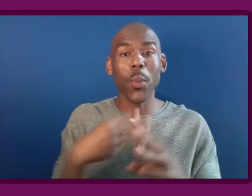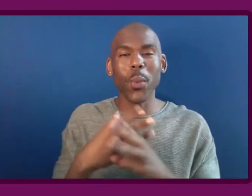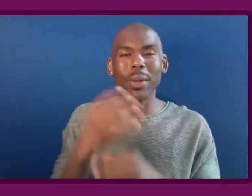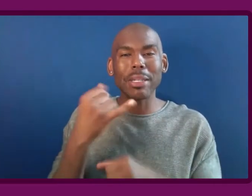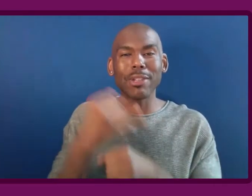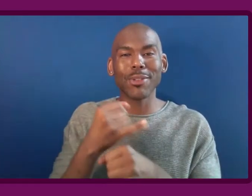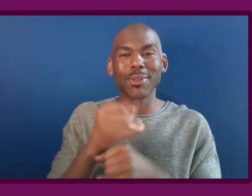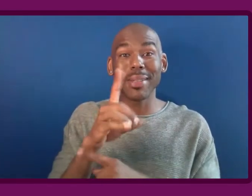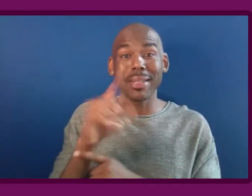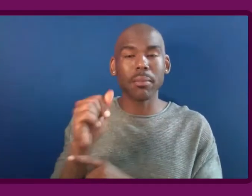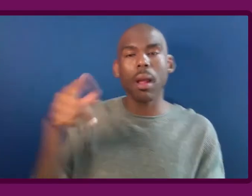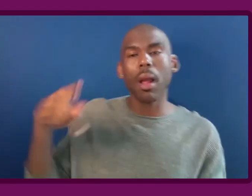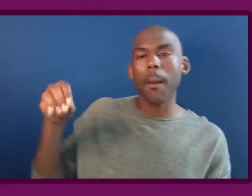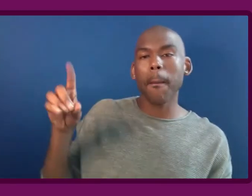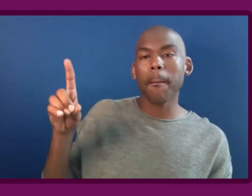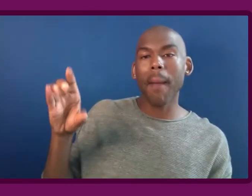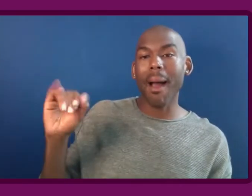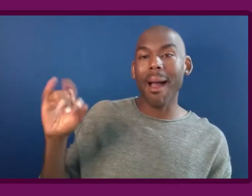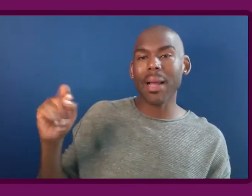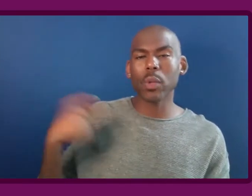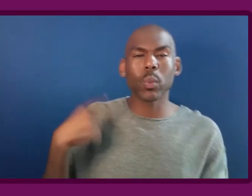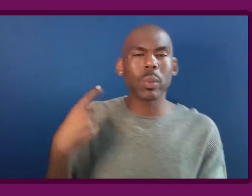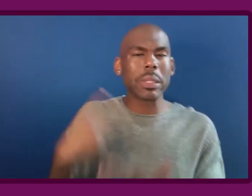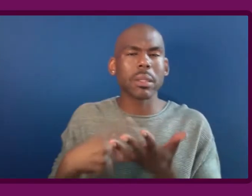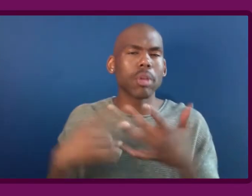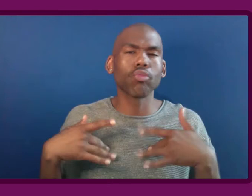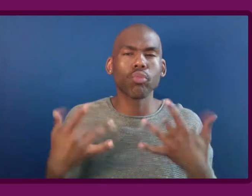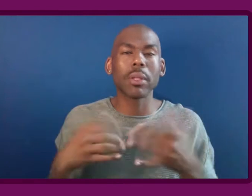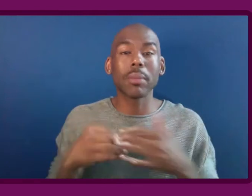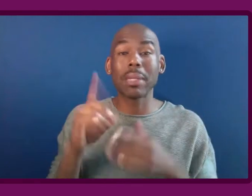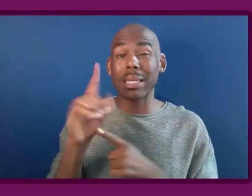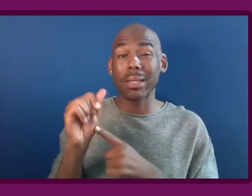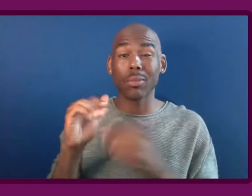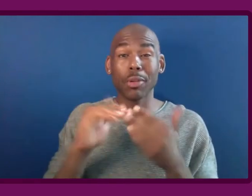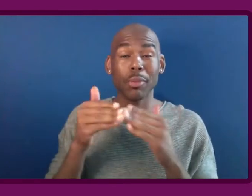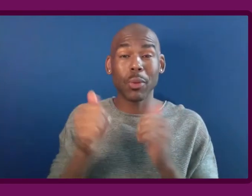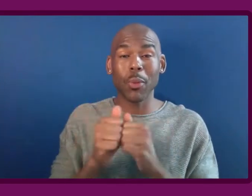the World Institute on Disability's podcast, where we discuss what's up in the disability community